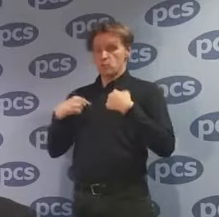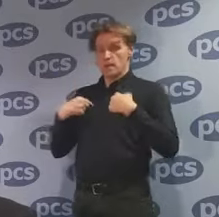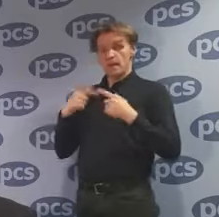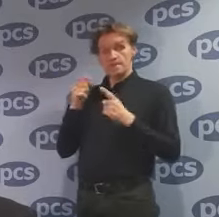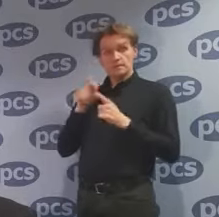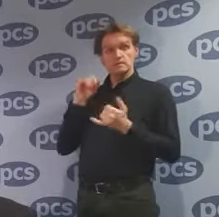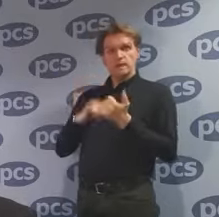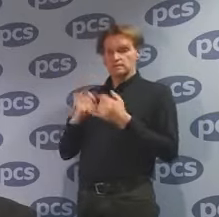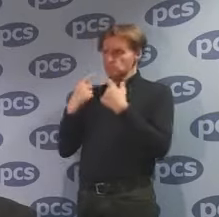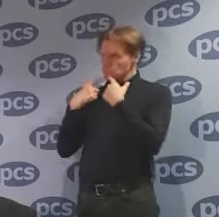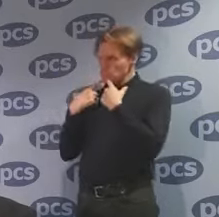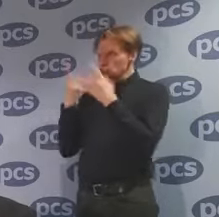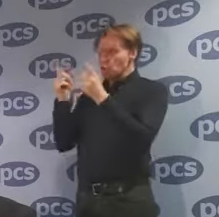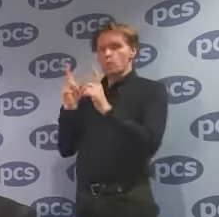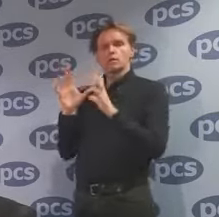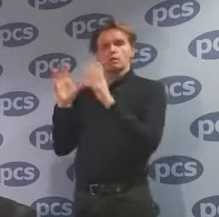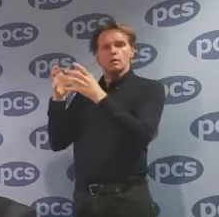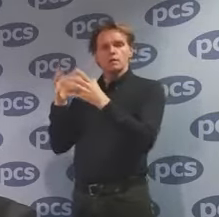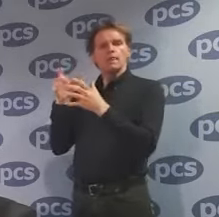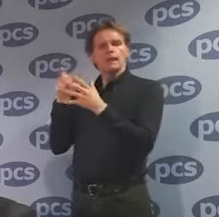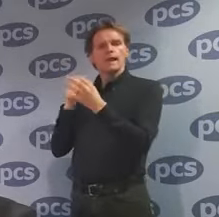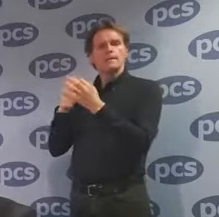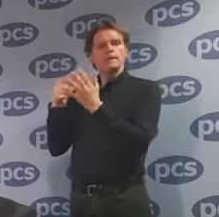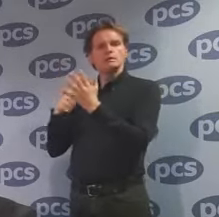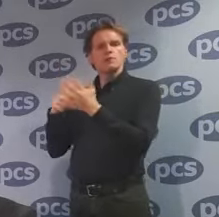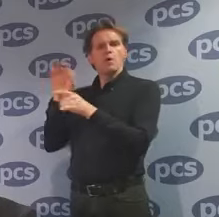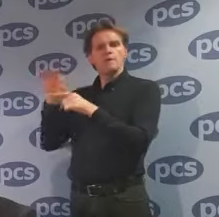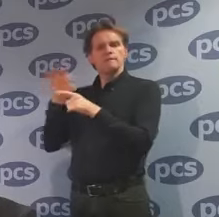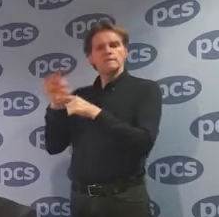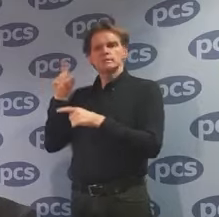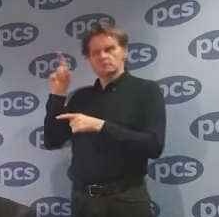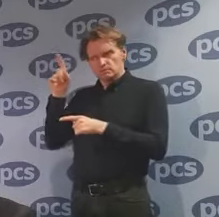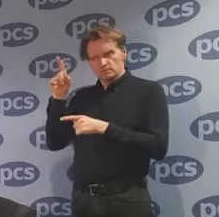they have confirmed, that until our negotiations are complete at the centre,